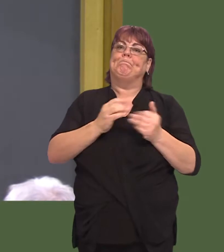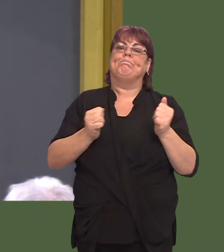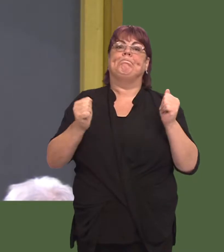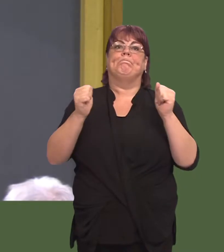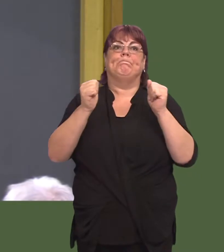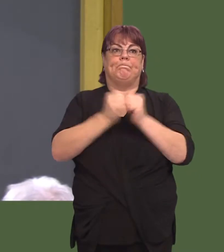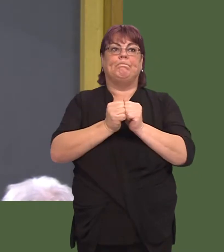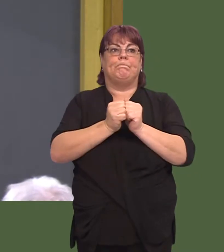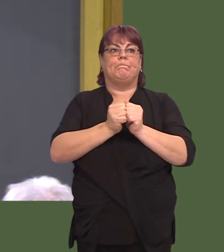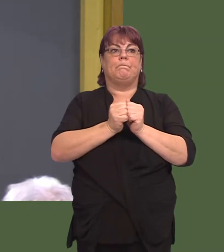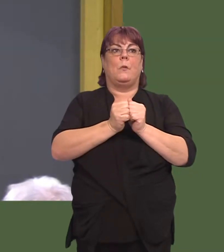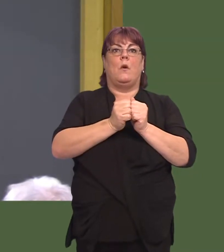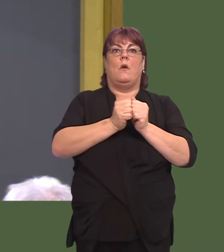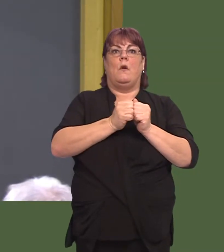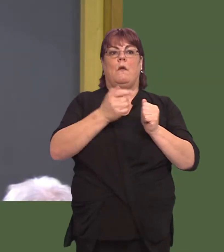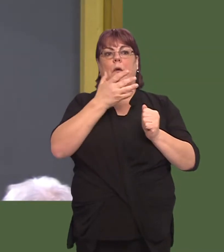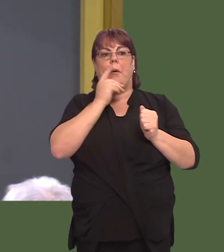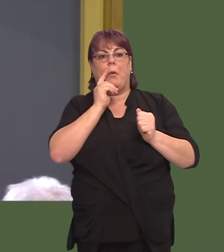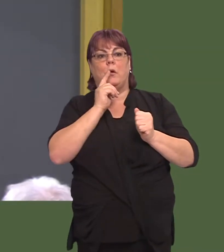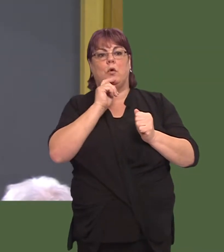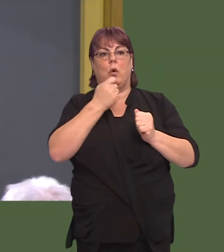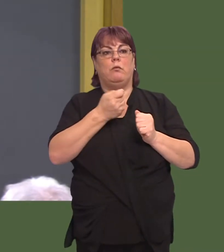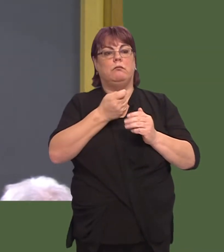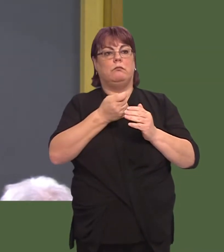and promoters of, for example, childrenís rights.